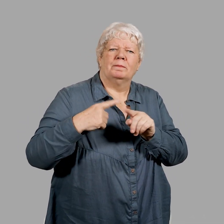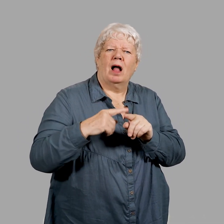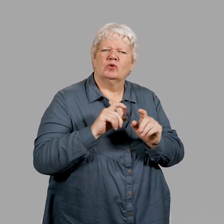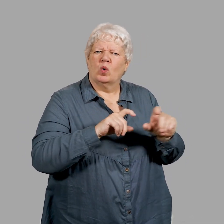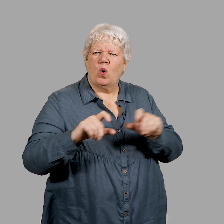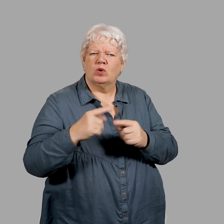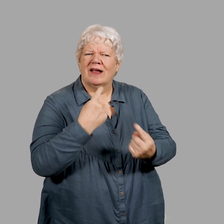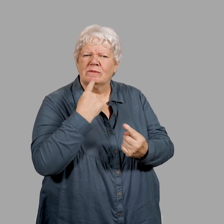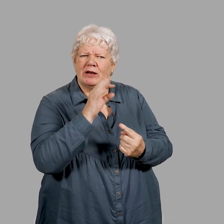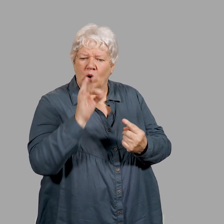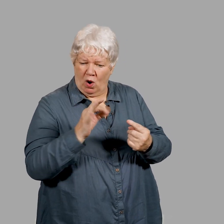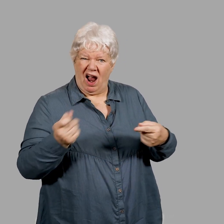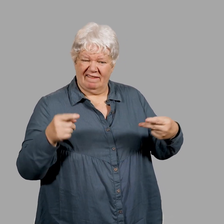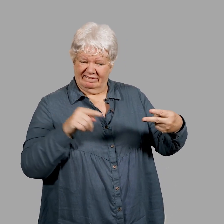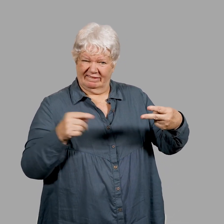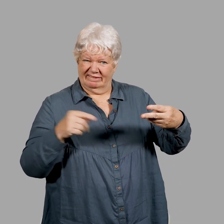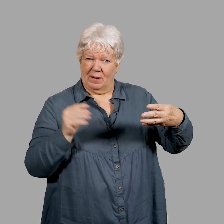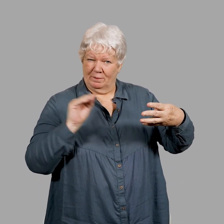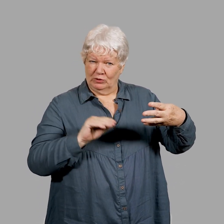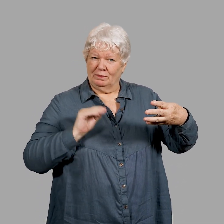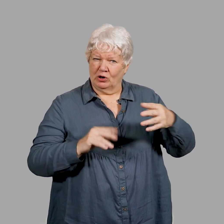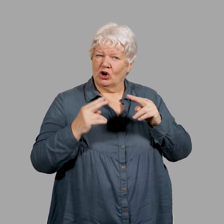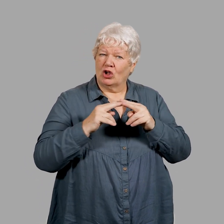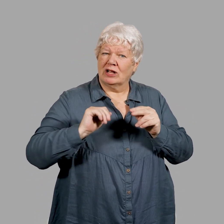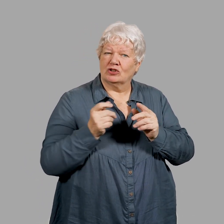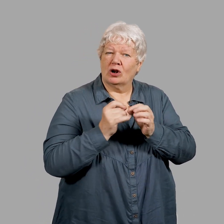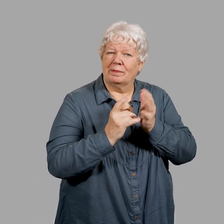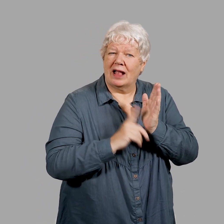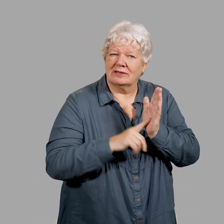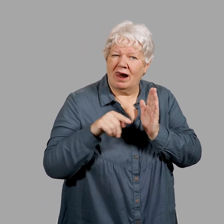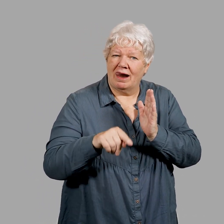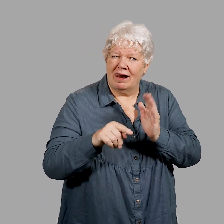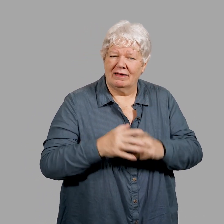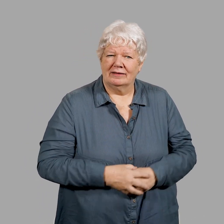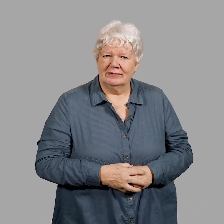and ‘course information enquiry’ webpages.